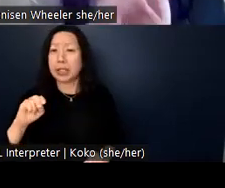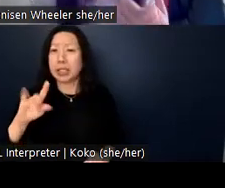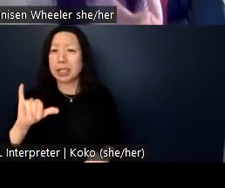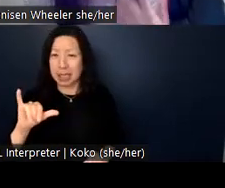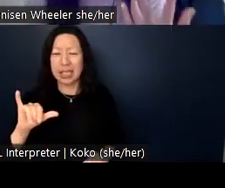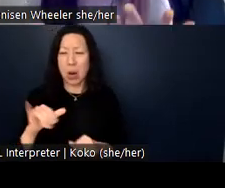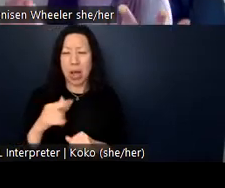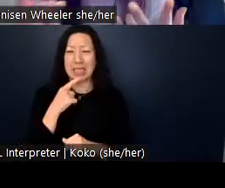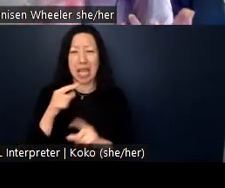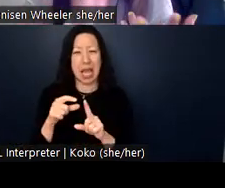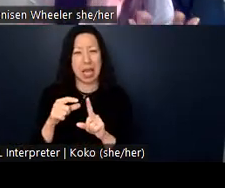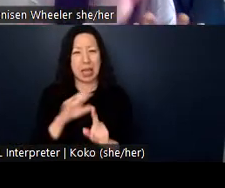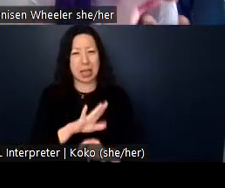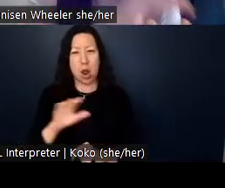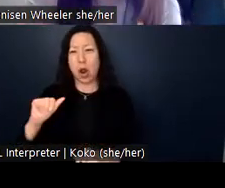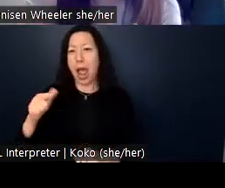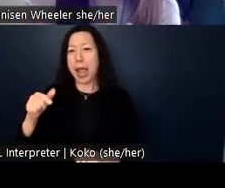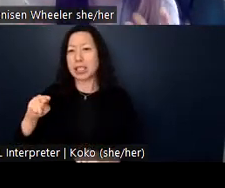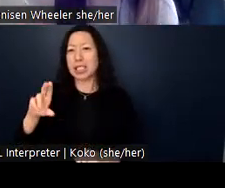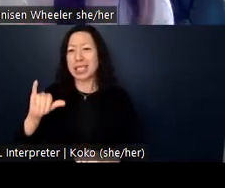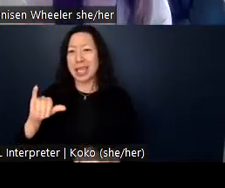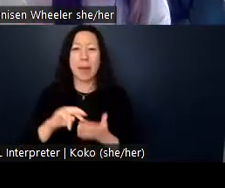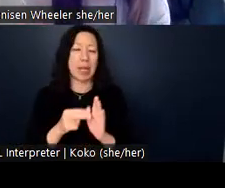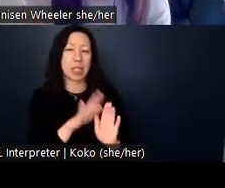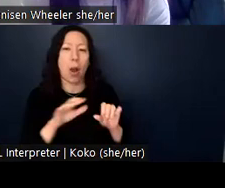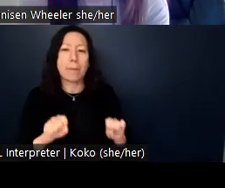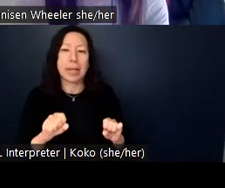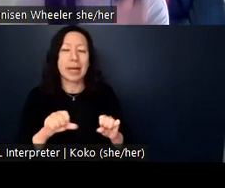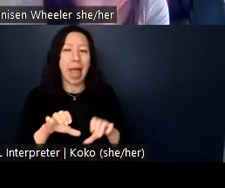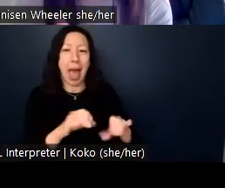independently and make their own free choices. 12:55:17 And we have a lot of webinars that